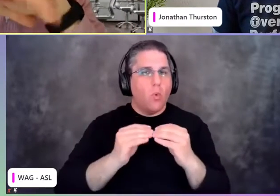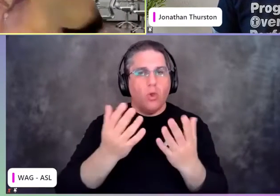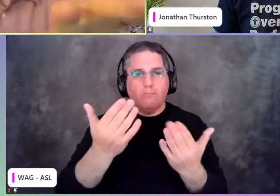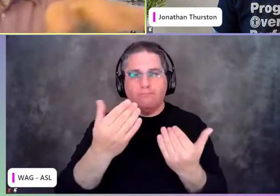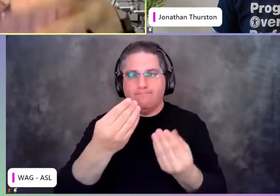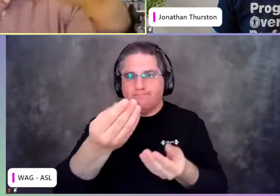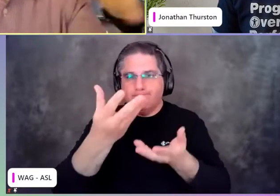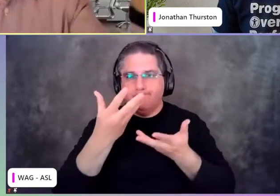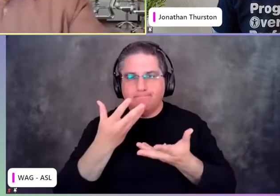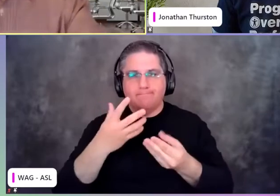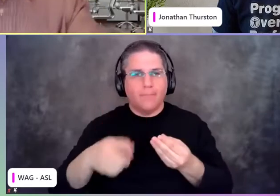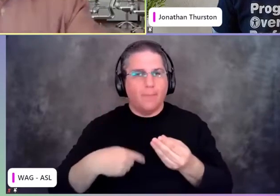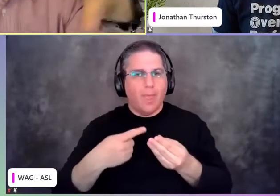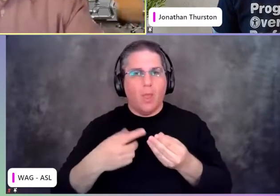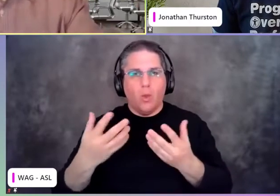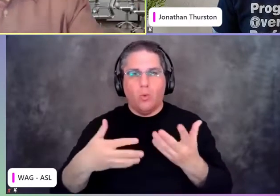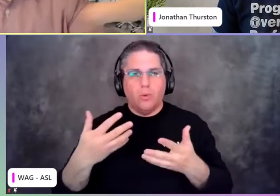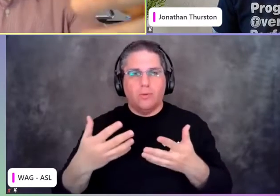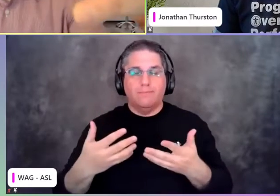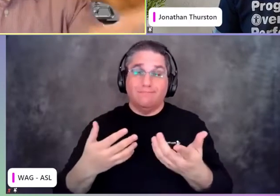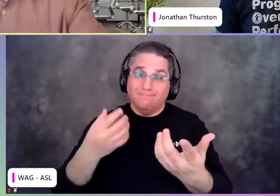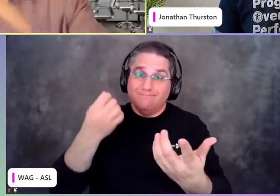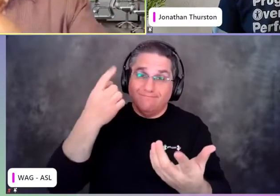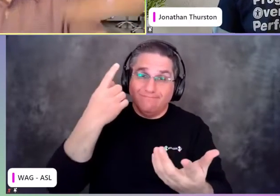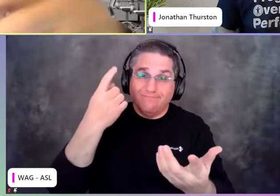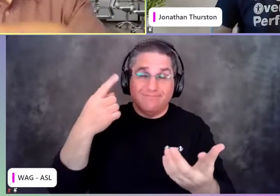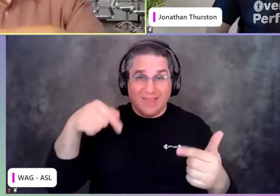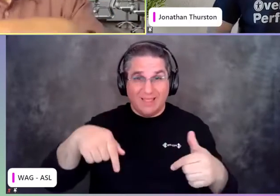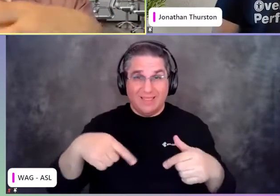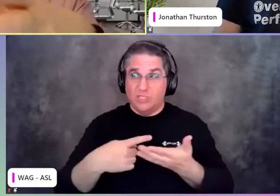getting into a little bit. Any